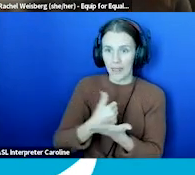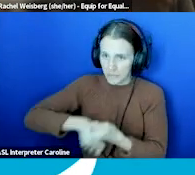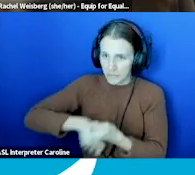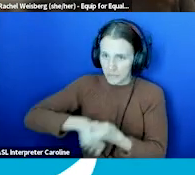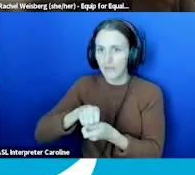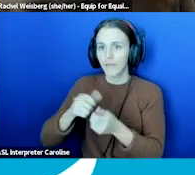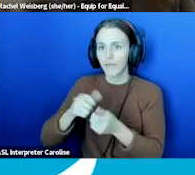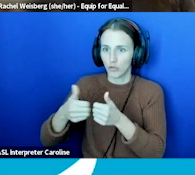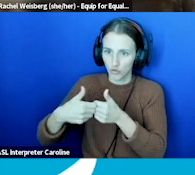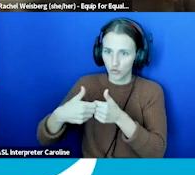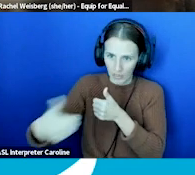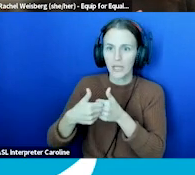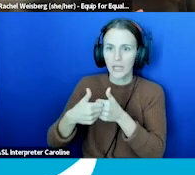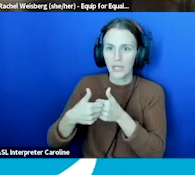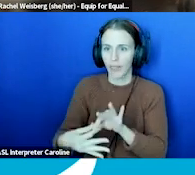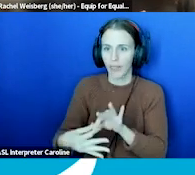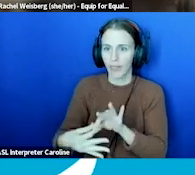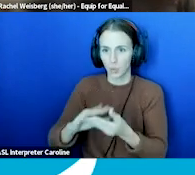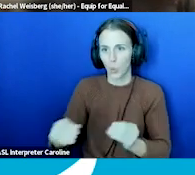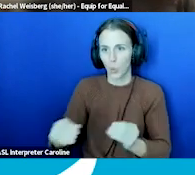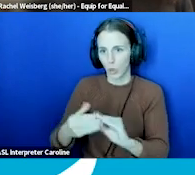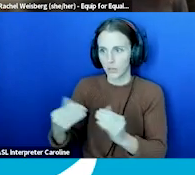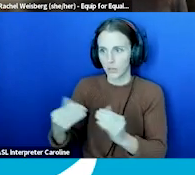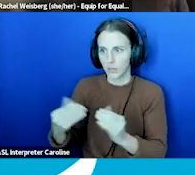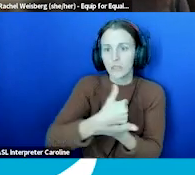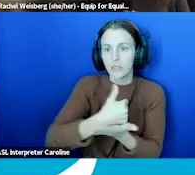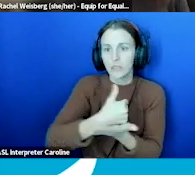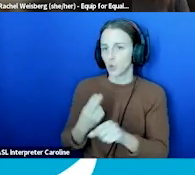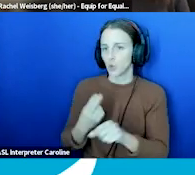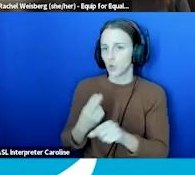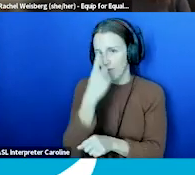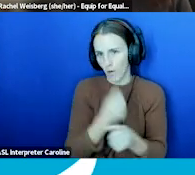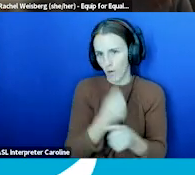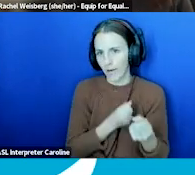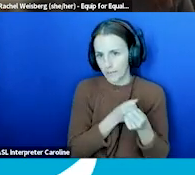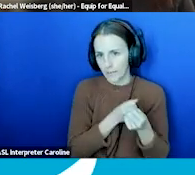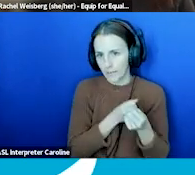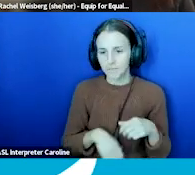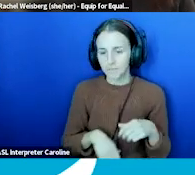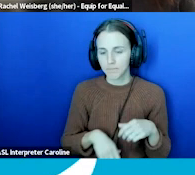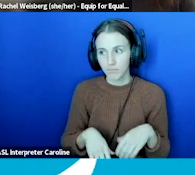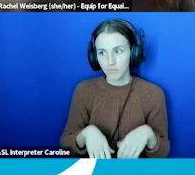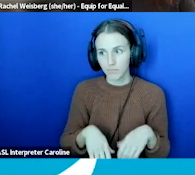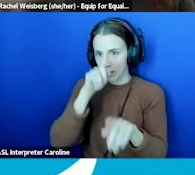THOUGHTS, STORIES. I KNOW THE CENTERS FOR INDEPENDENT LIVING IS